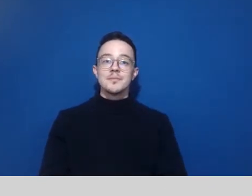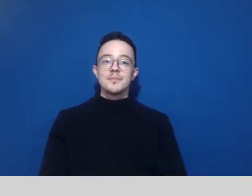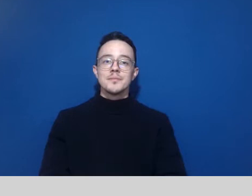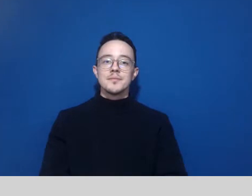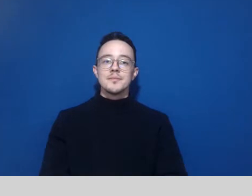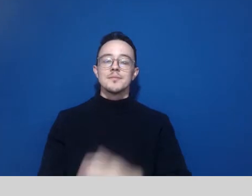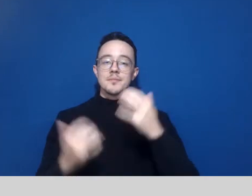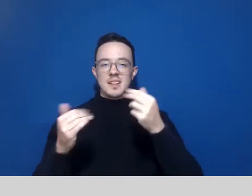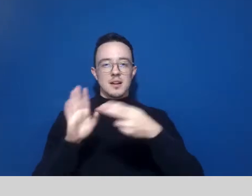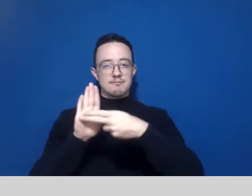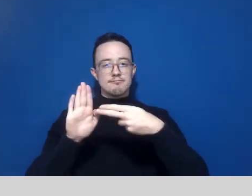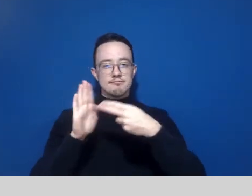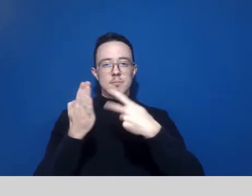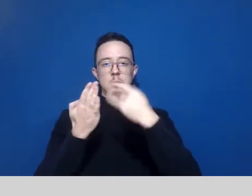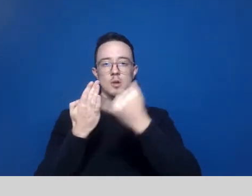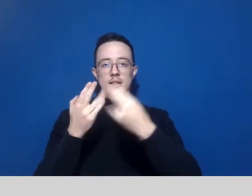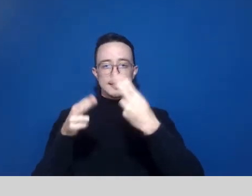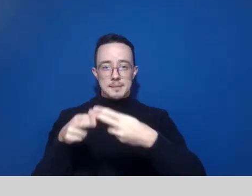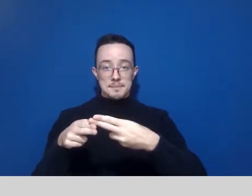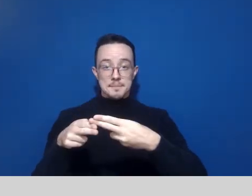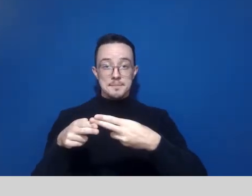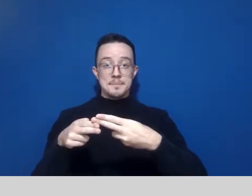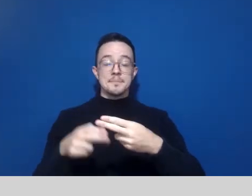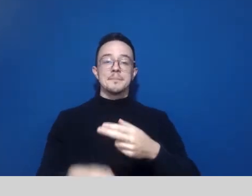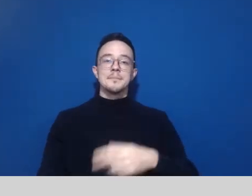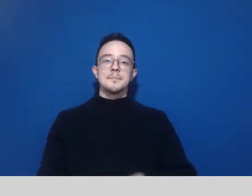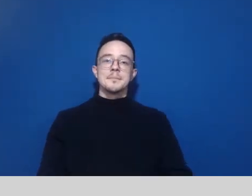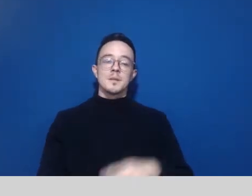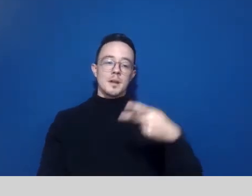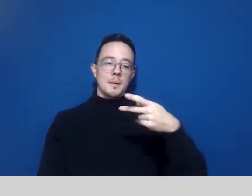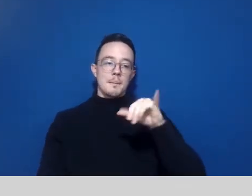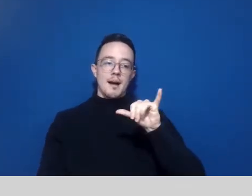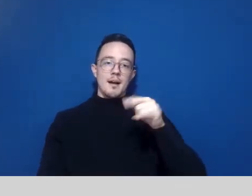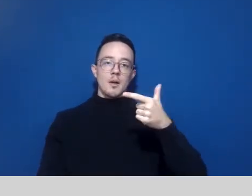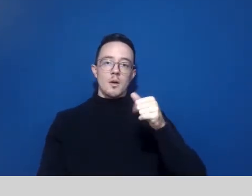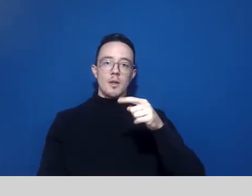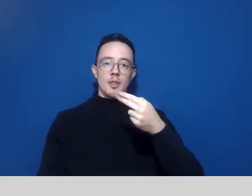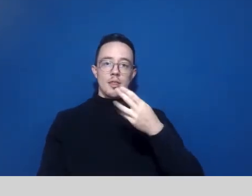I need to give it a project name. I'm going to call it pygotham-squirrels.